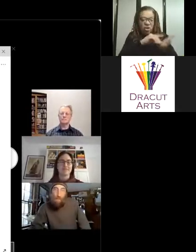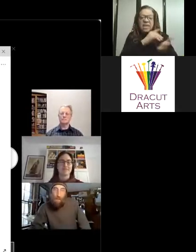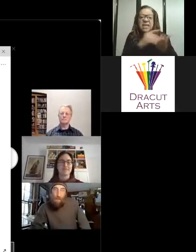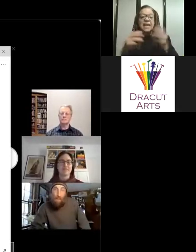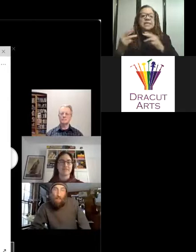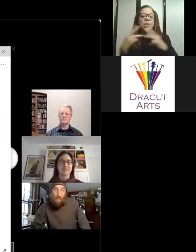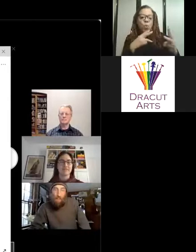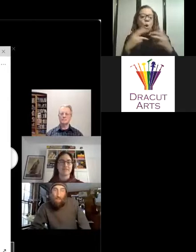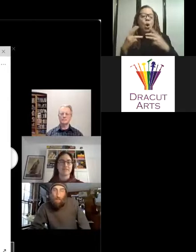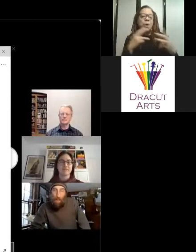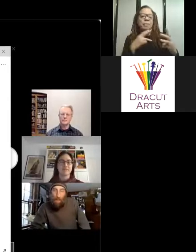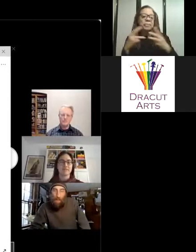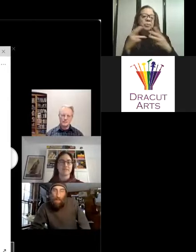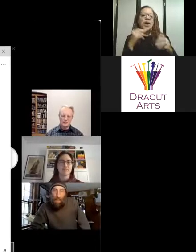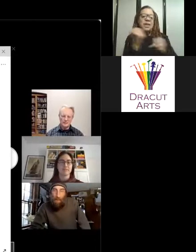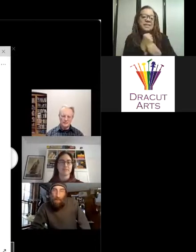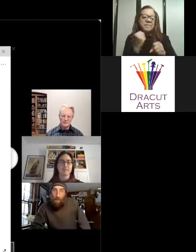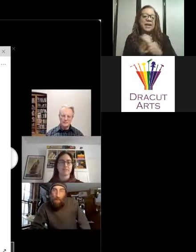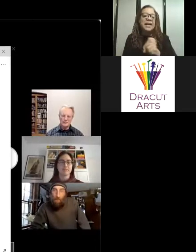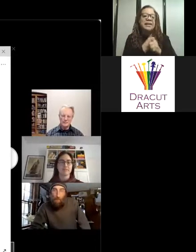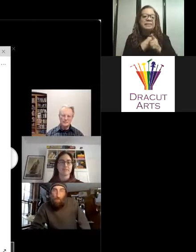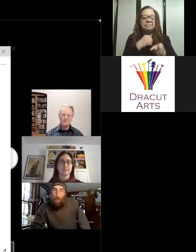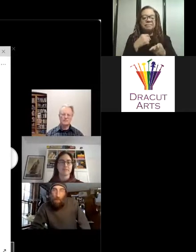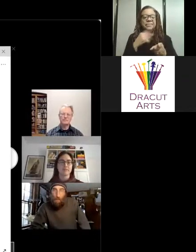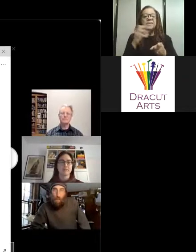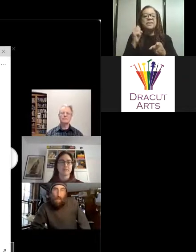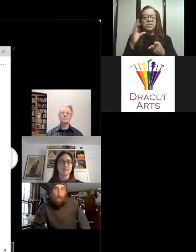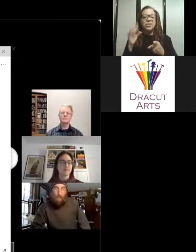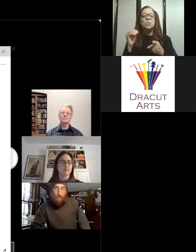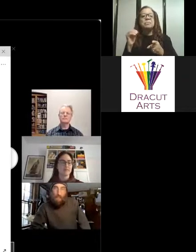while he's off fighting it. So they were sort of foils that he would use in